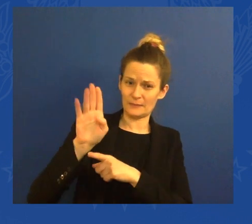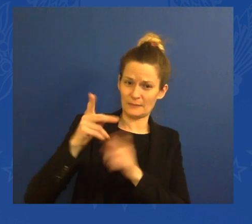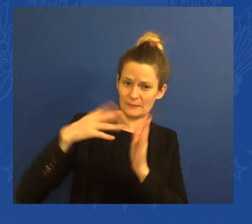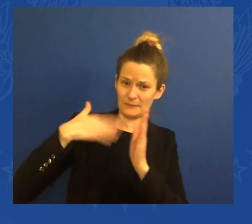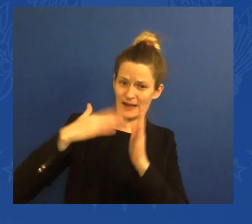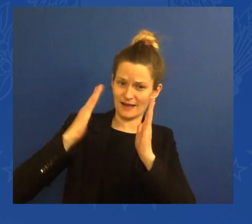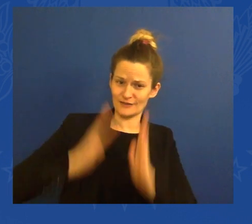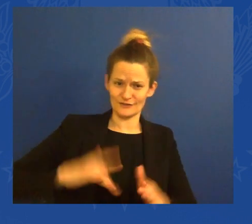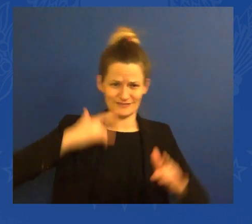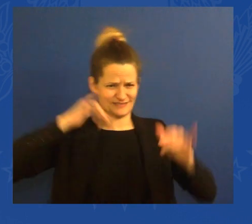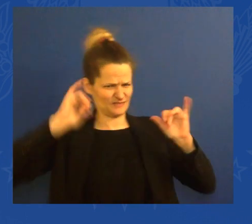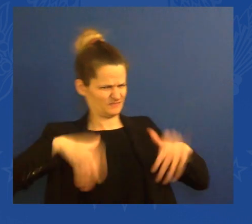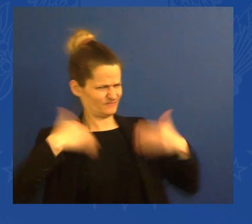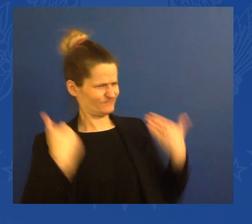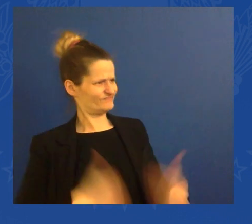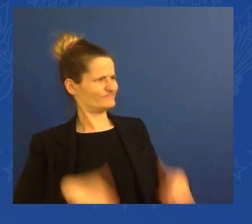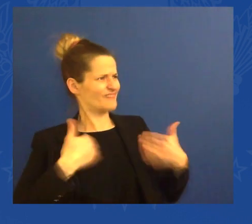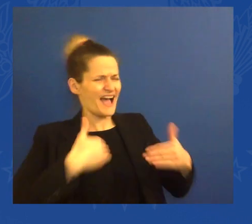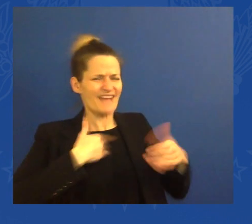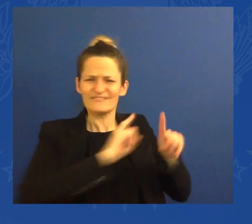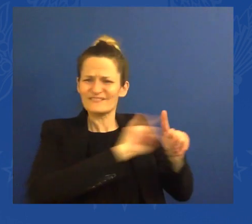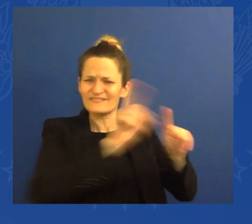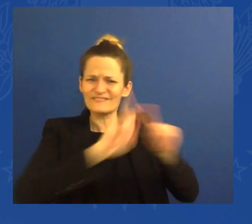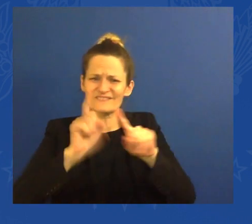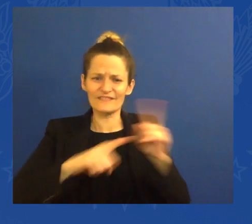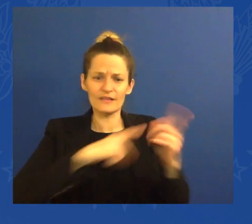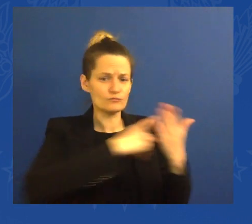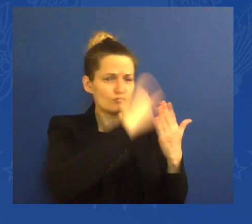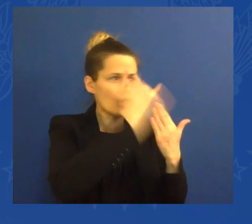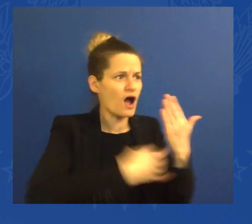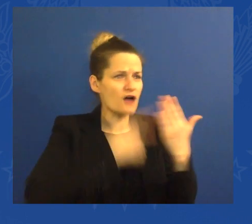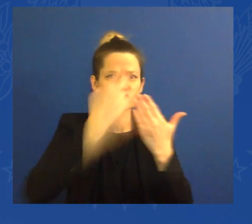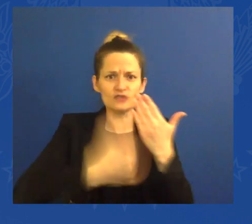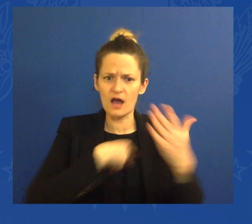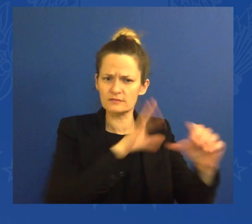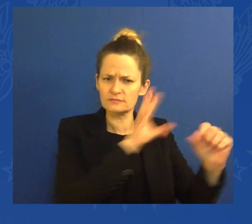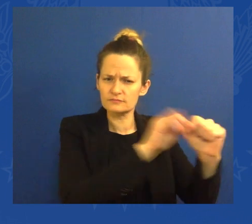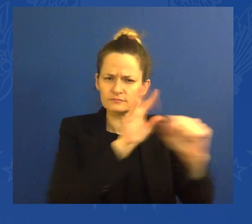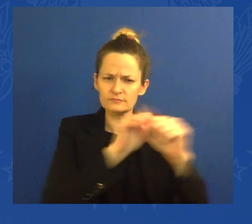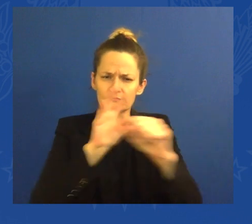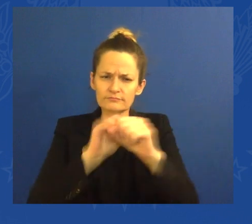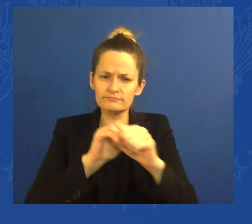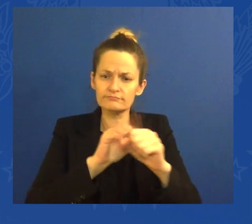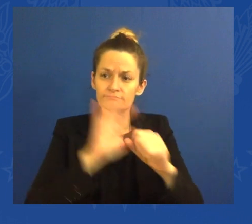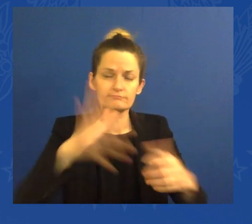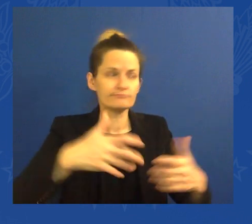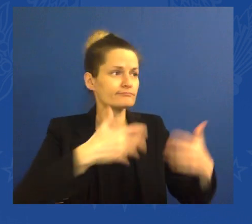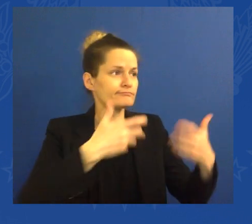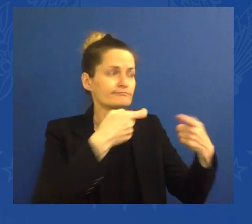from mines and power plants to bridges and commercial construction. Over time,